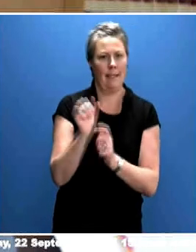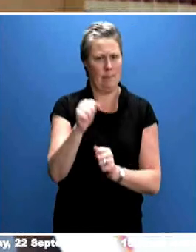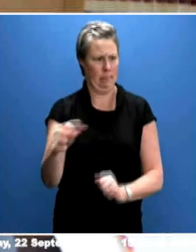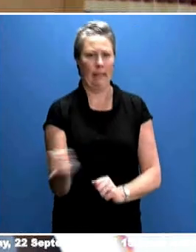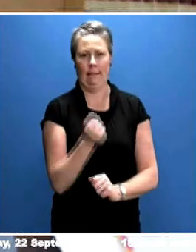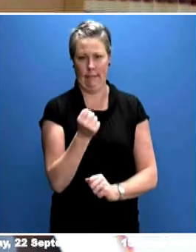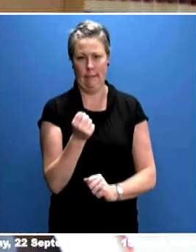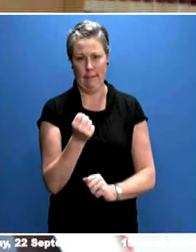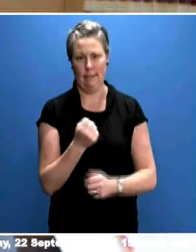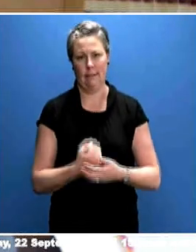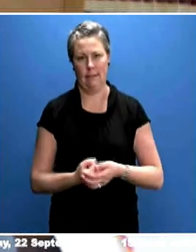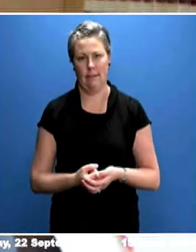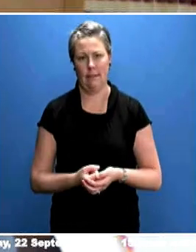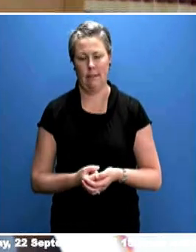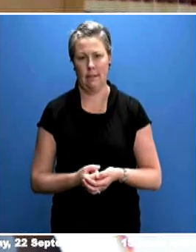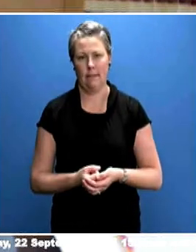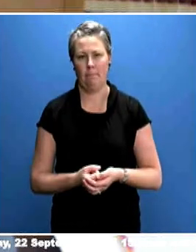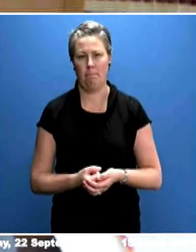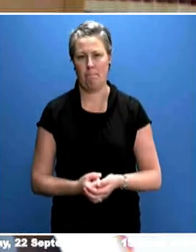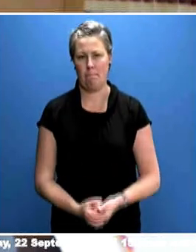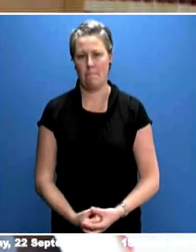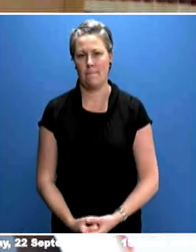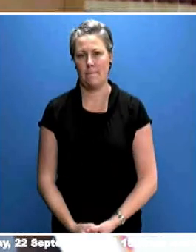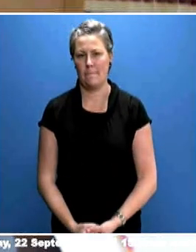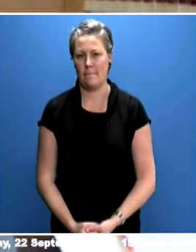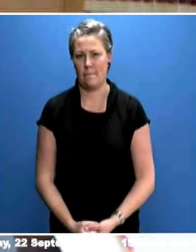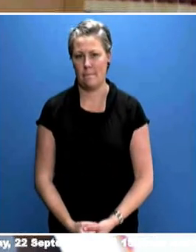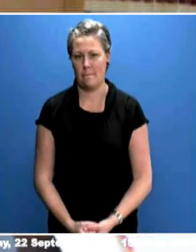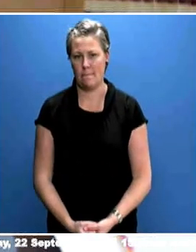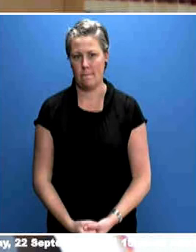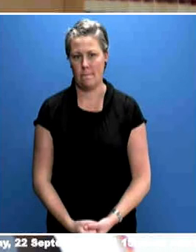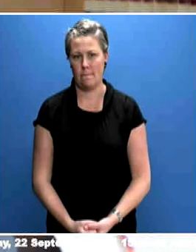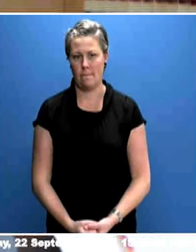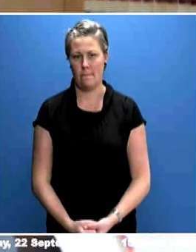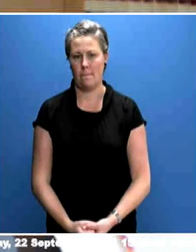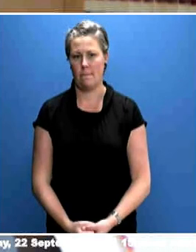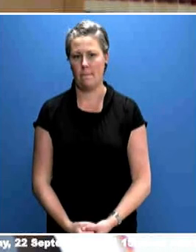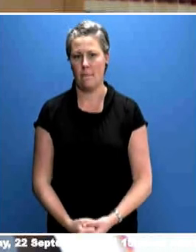In relation to that, what input do they have in terms of that decision?